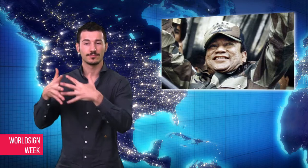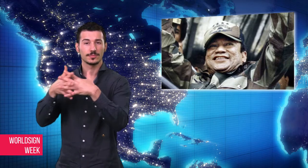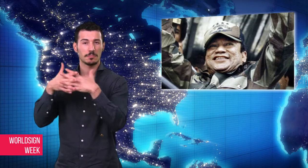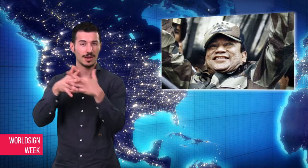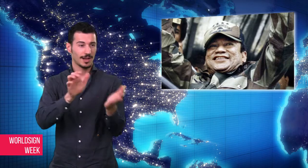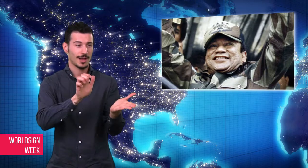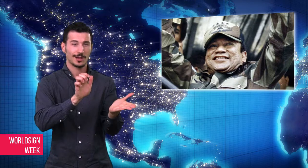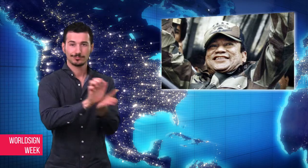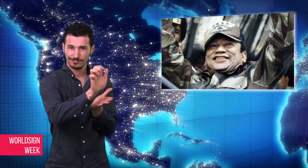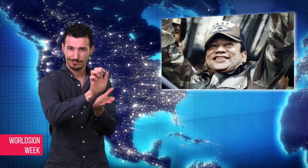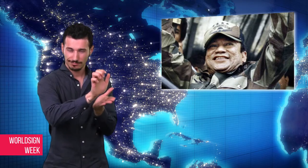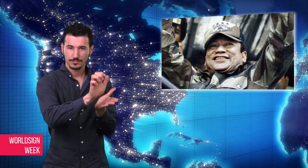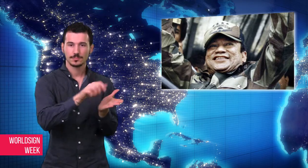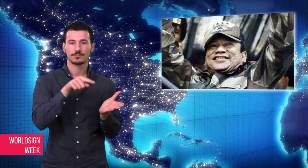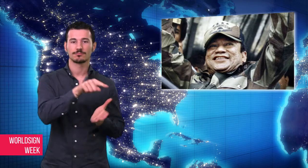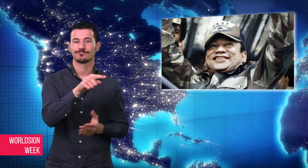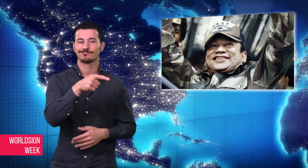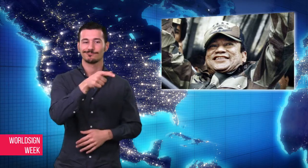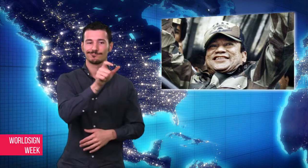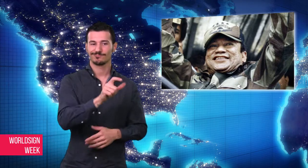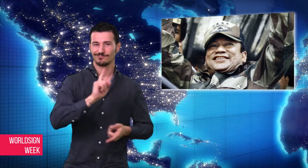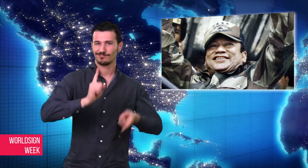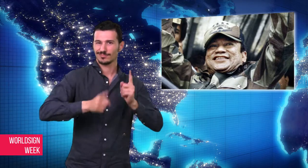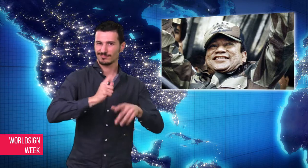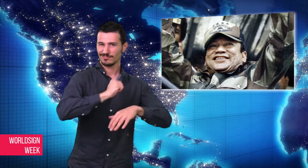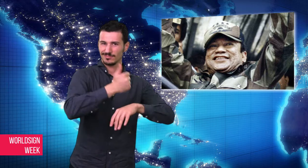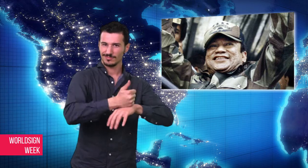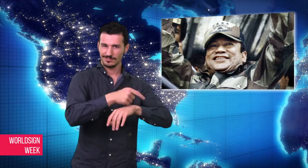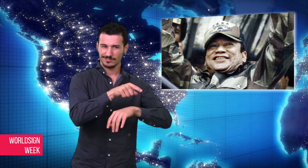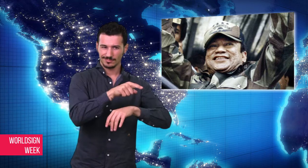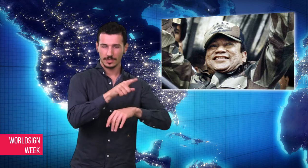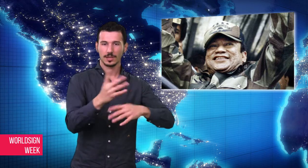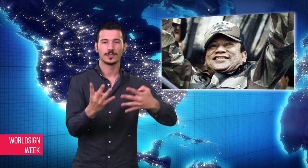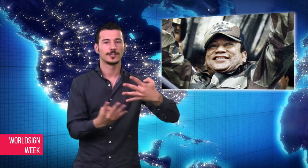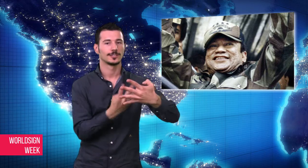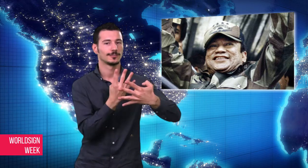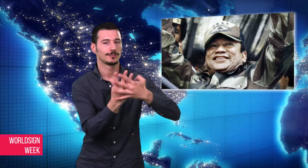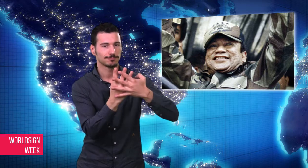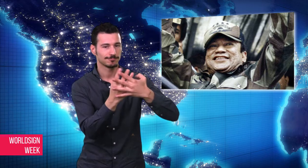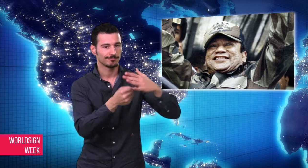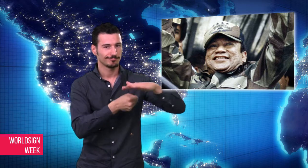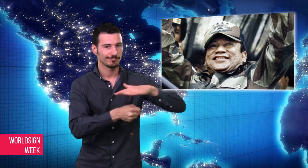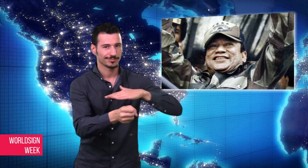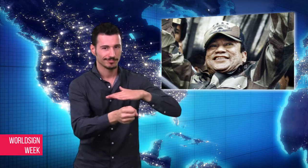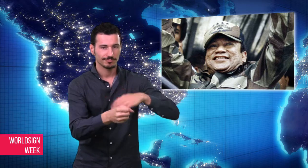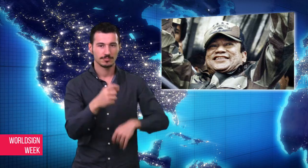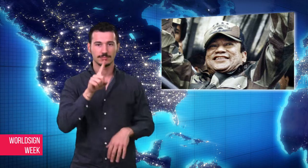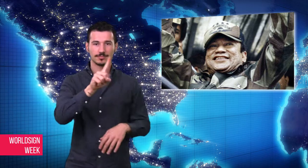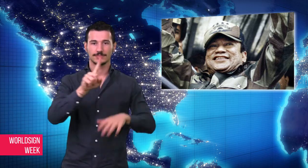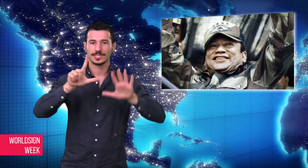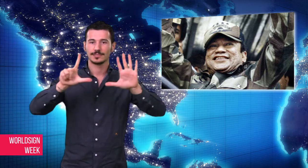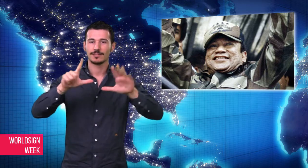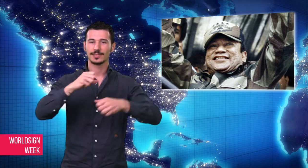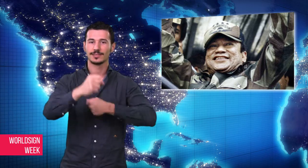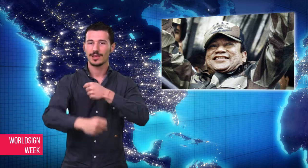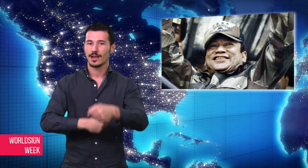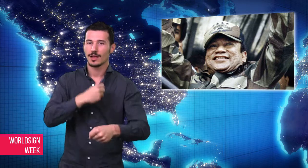After his ouster, Noriega was jailed for 17 years in the U.S. for drug